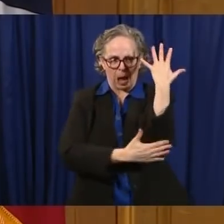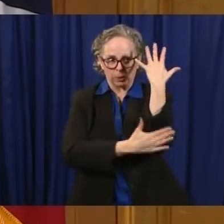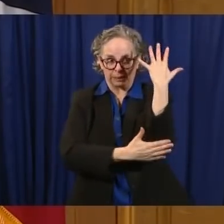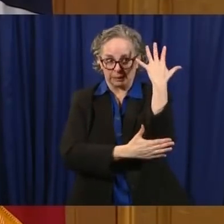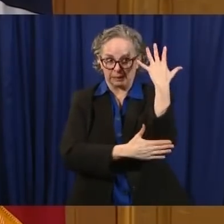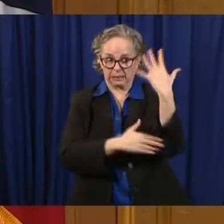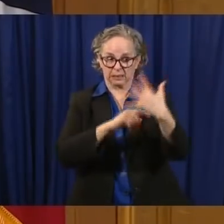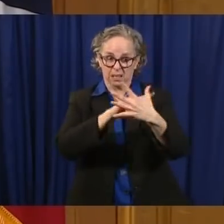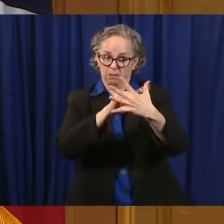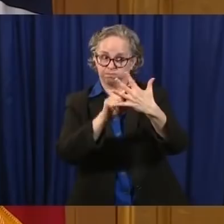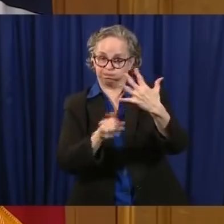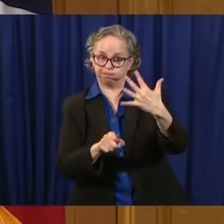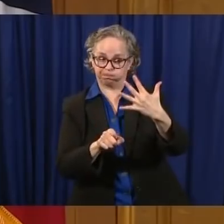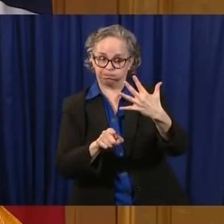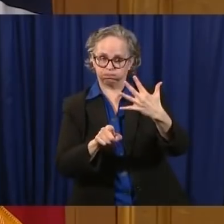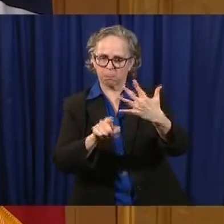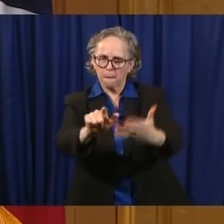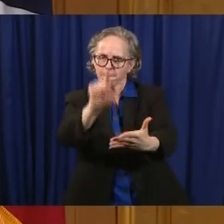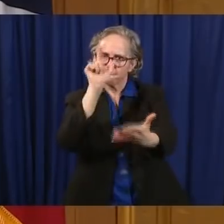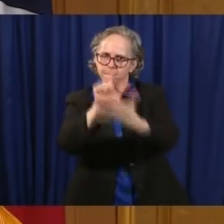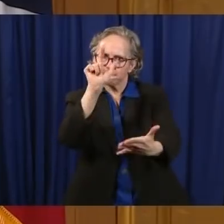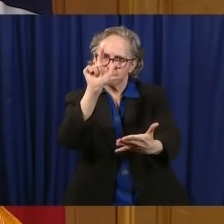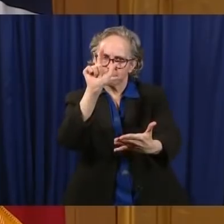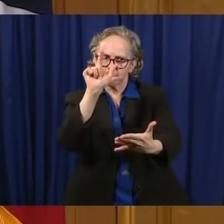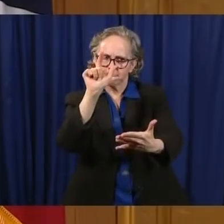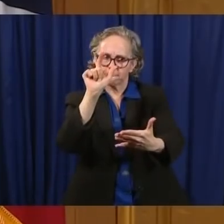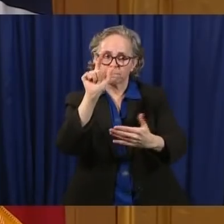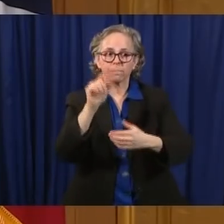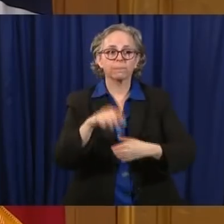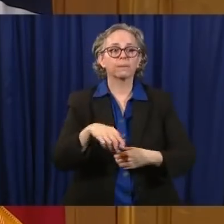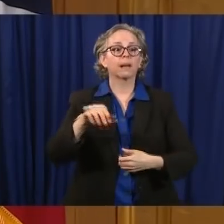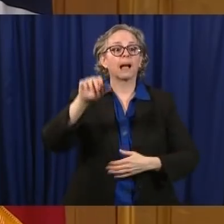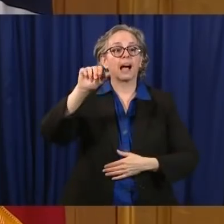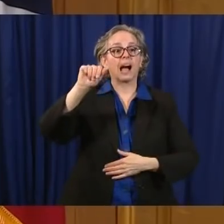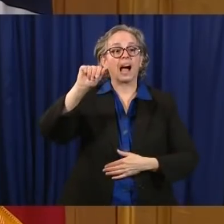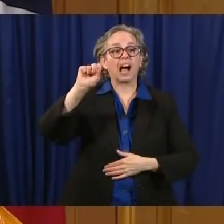THE FOLLOWING COUNTIES WILL BE PROHIBITED TO ANYONE WHO DOES